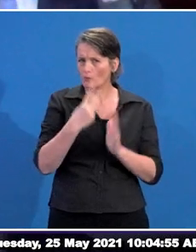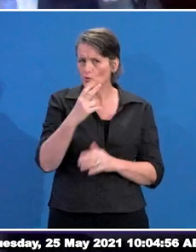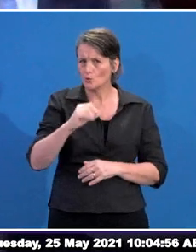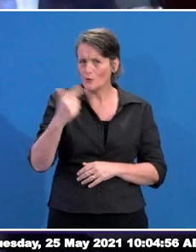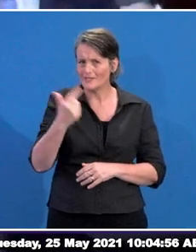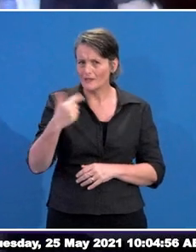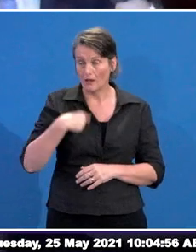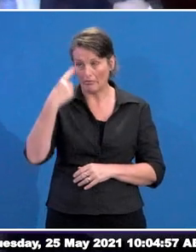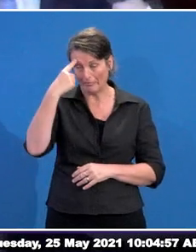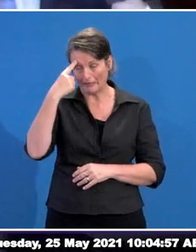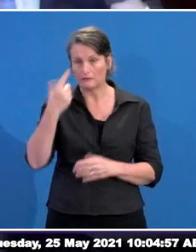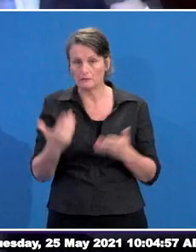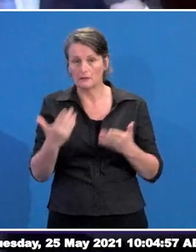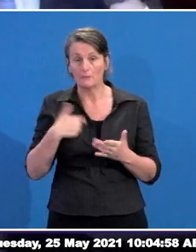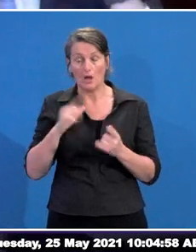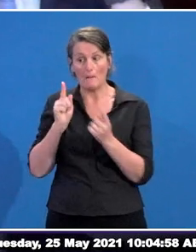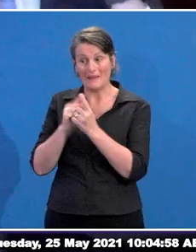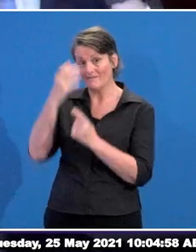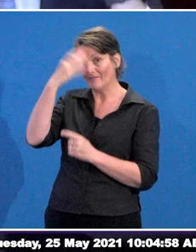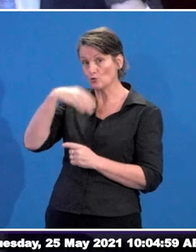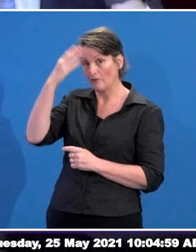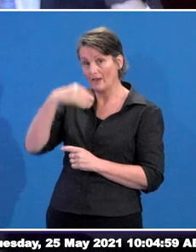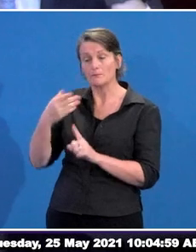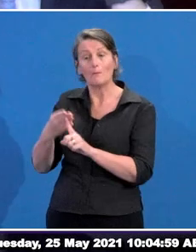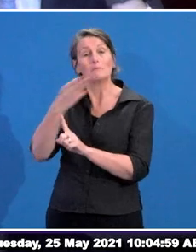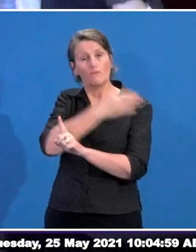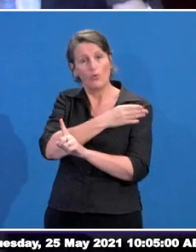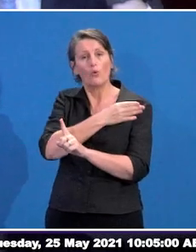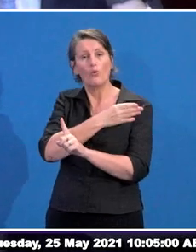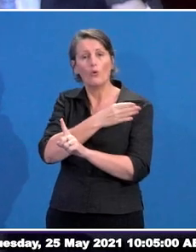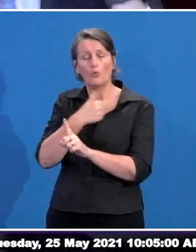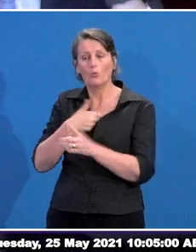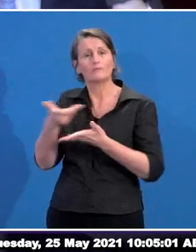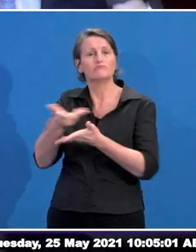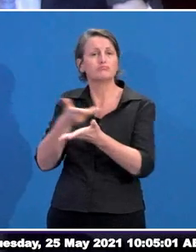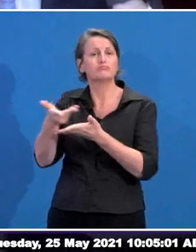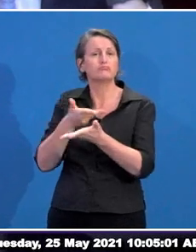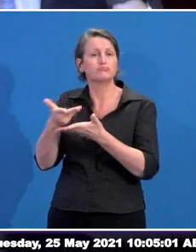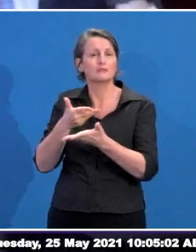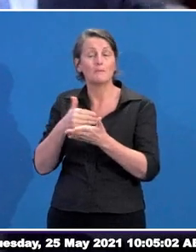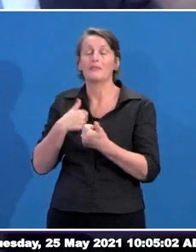But yeah, I met him in person then, but we've had several conversations. So I think